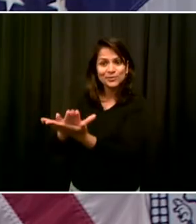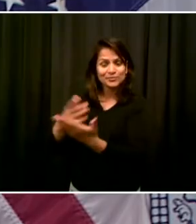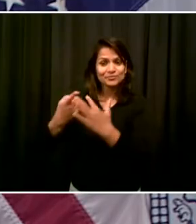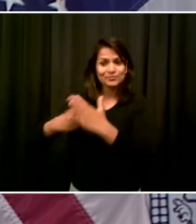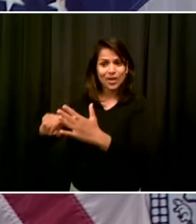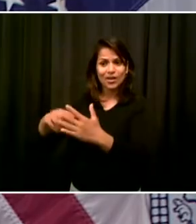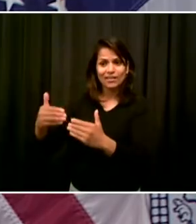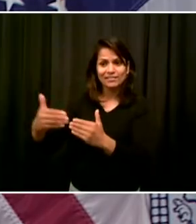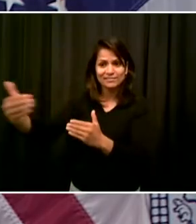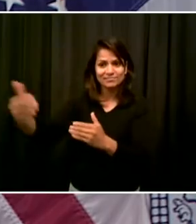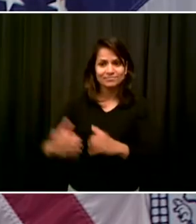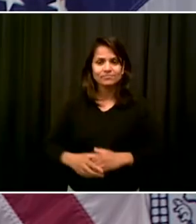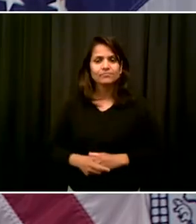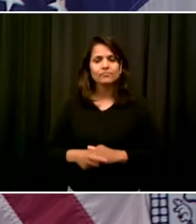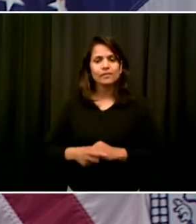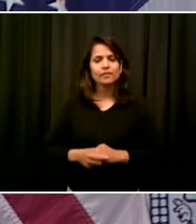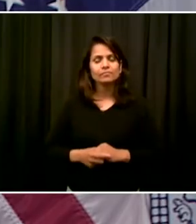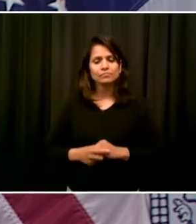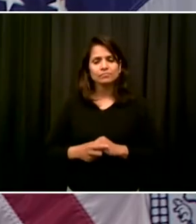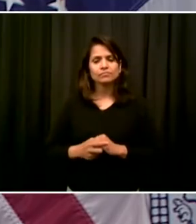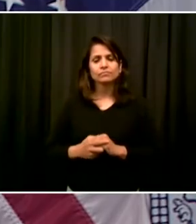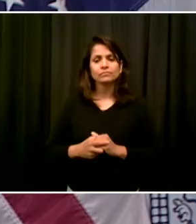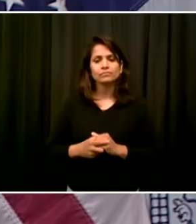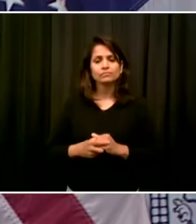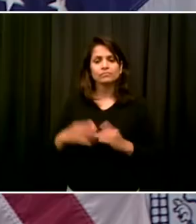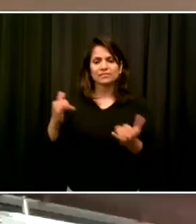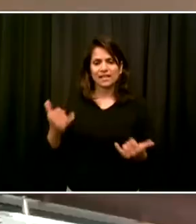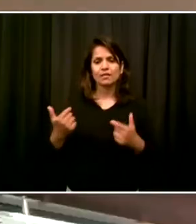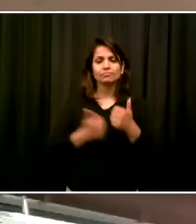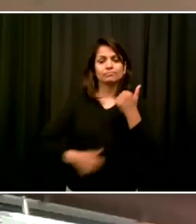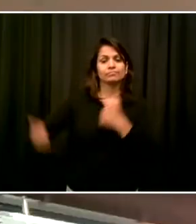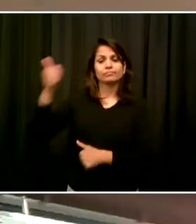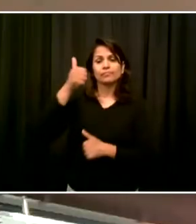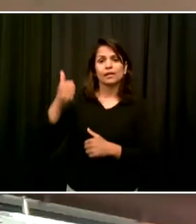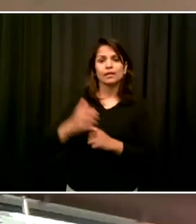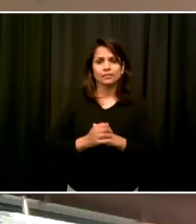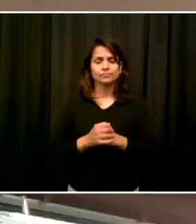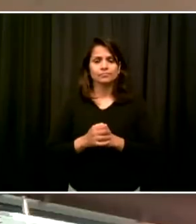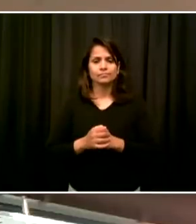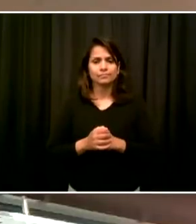SEPTEMBER. GO